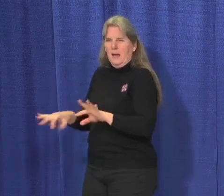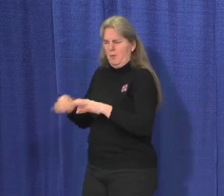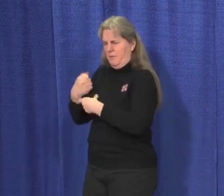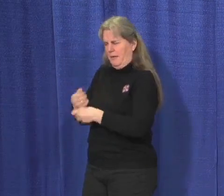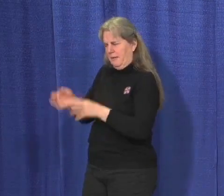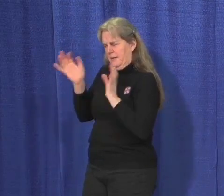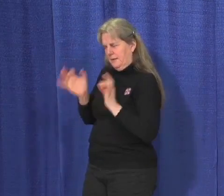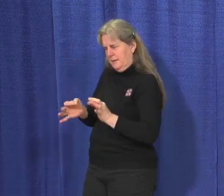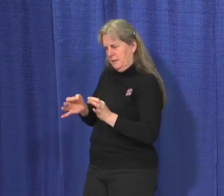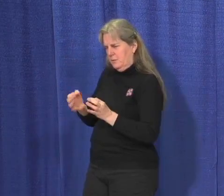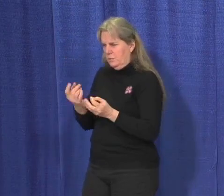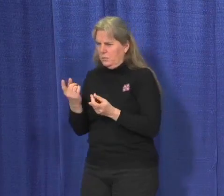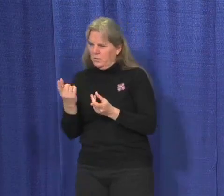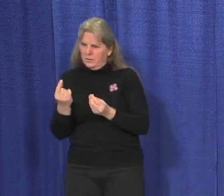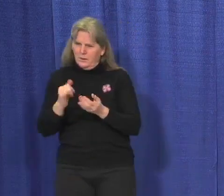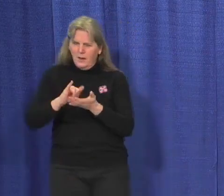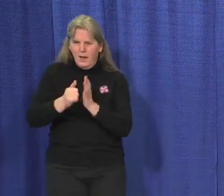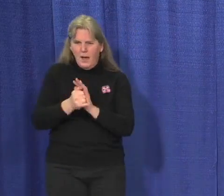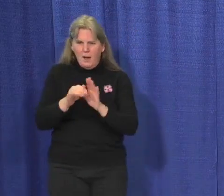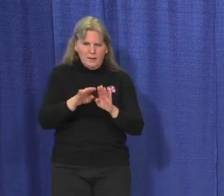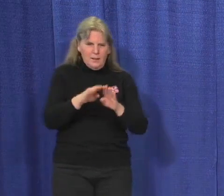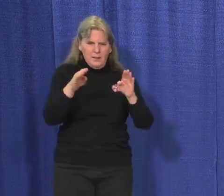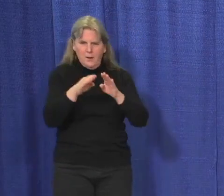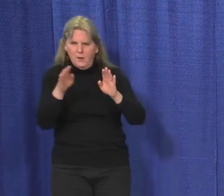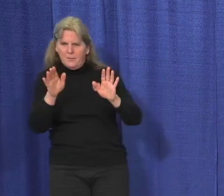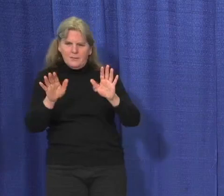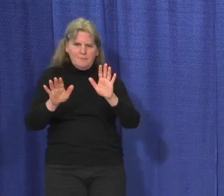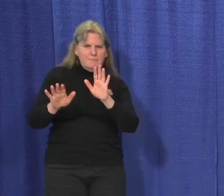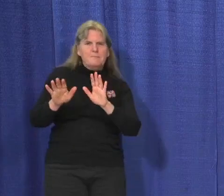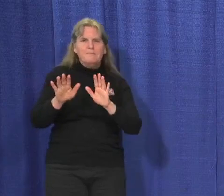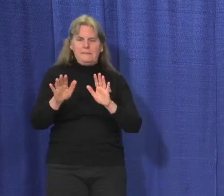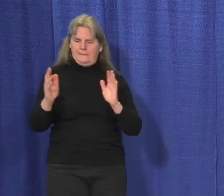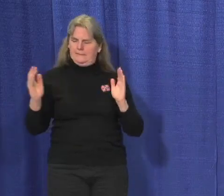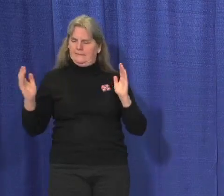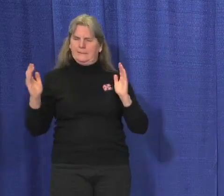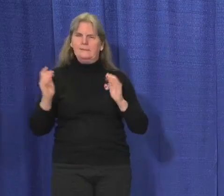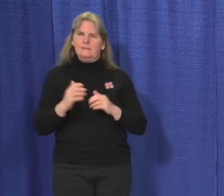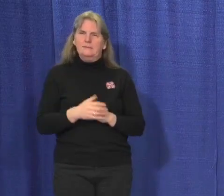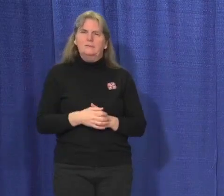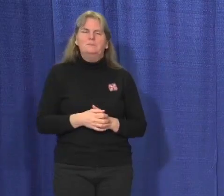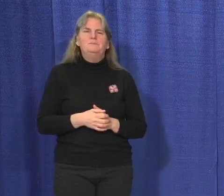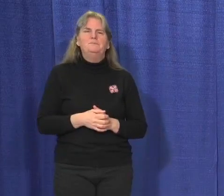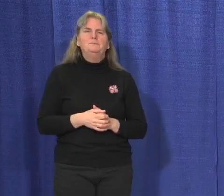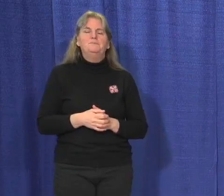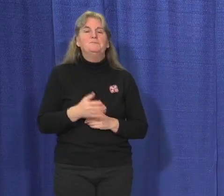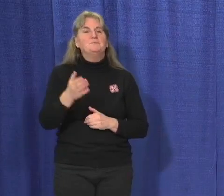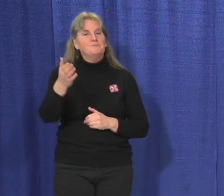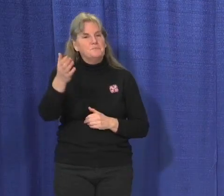included when we look at what changes we can make two restrictions.